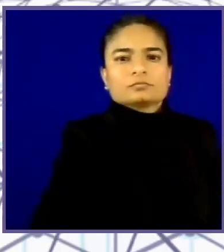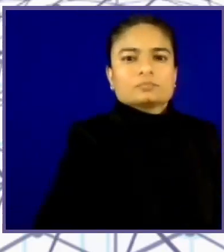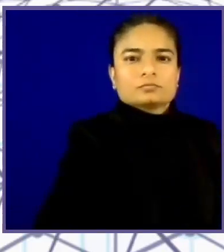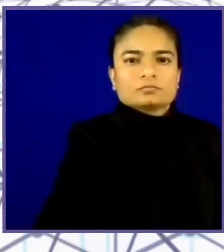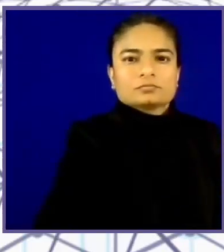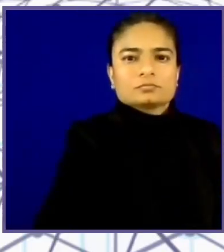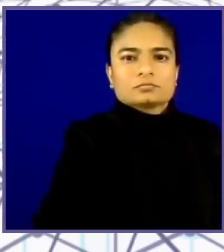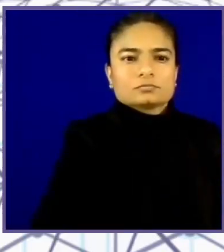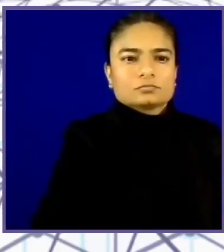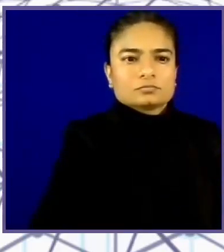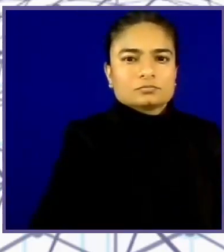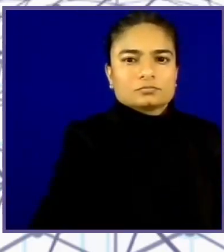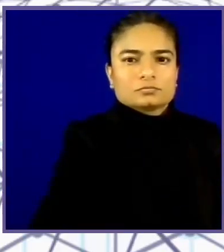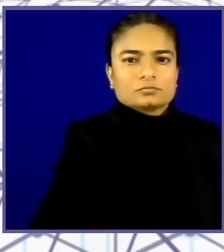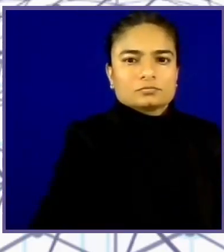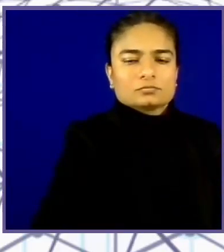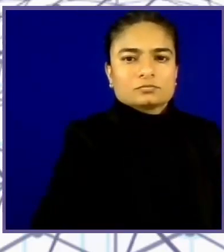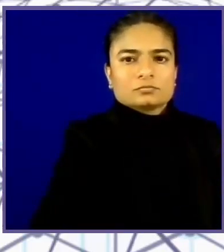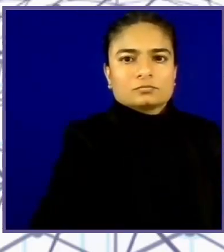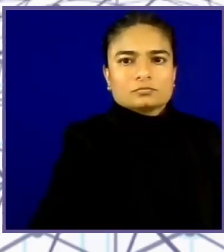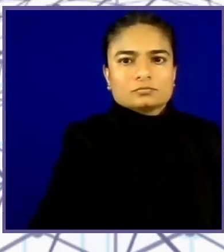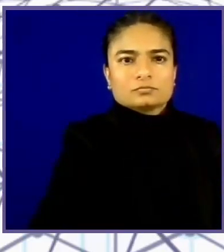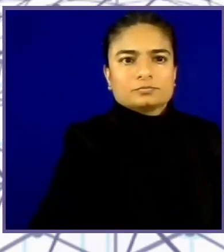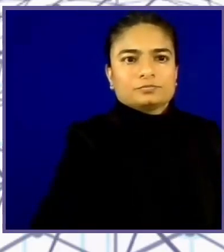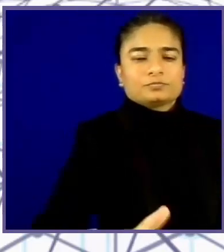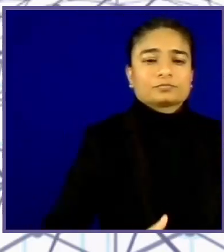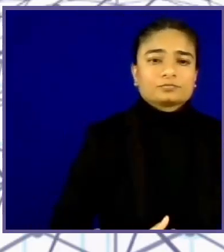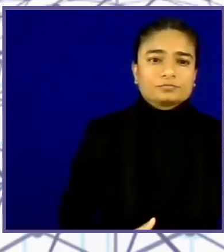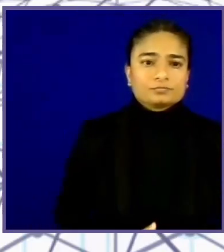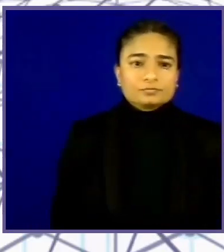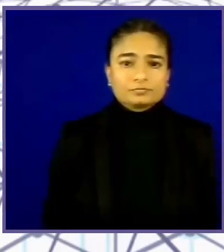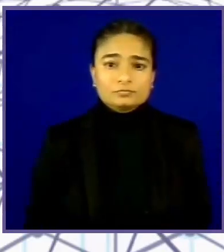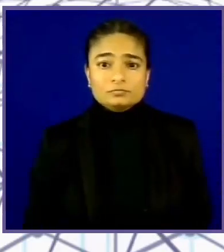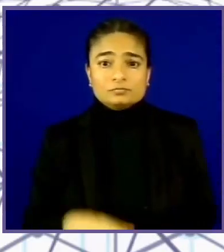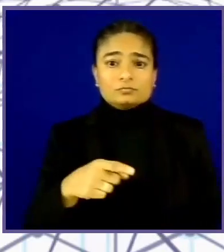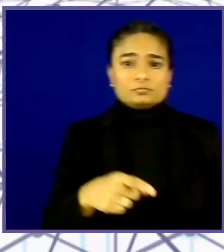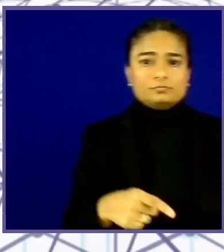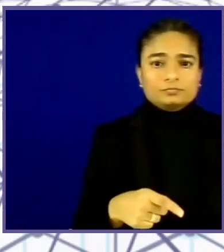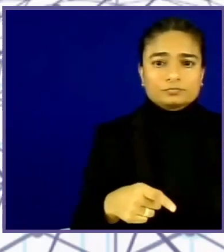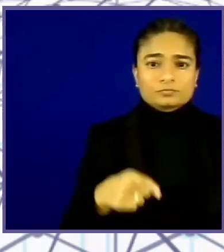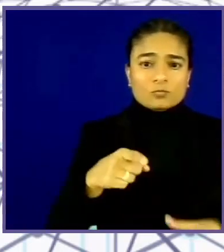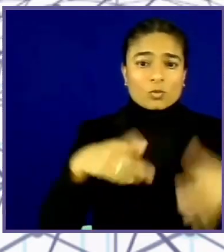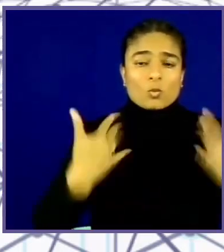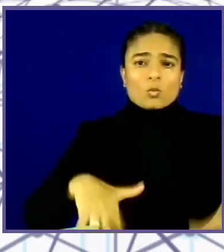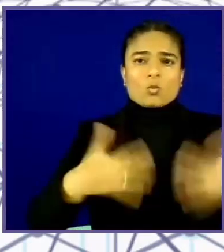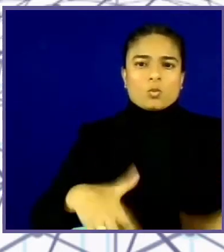to co produce bespoke product provision, follow up and therapeutic management where the person's